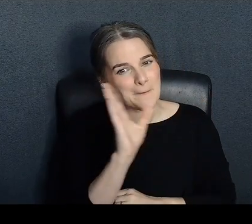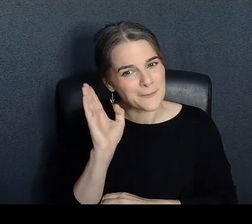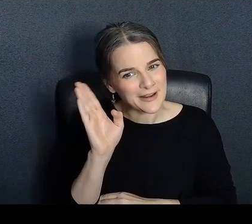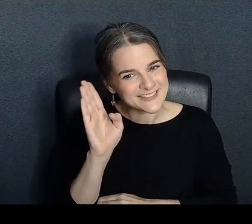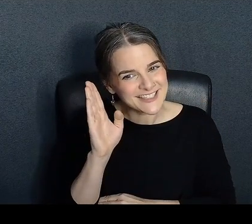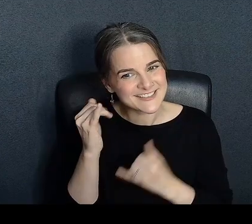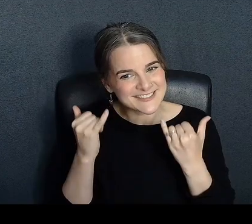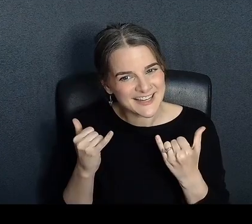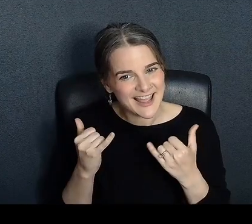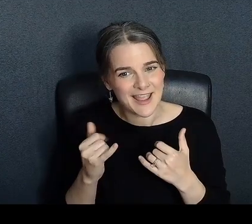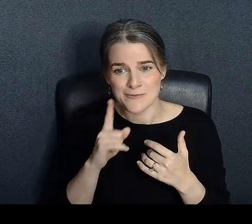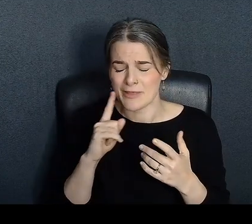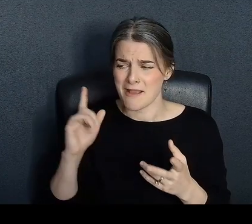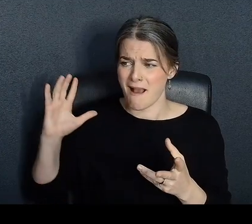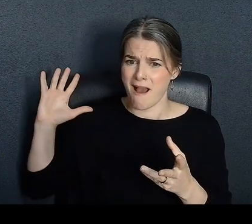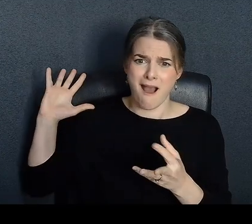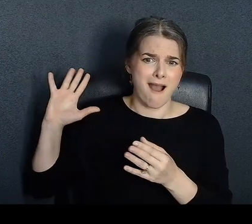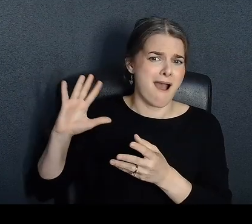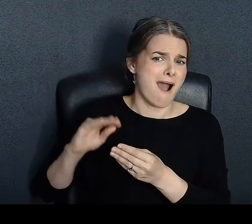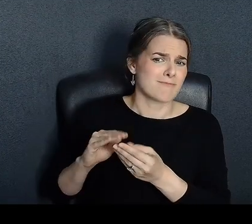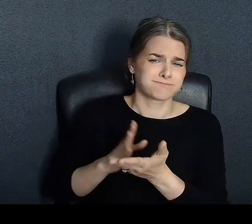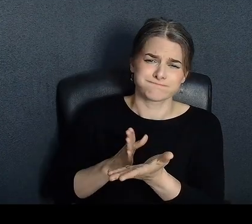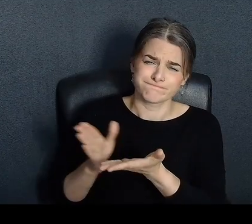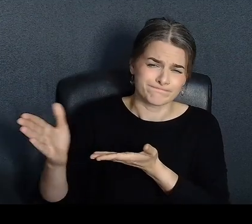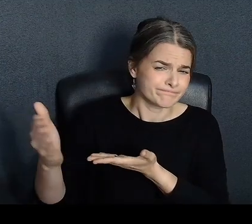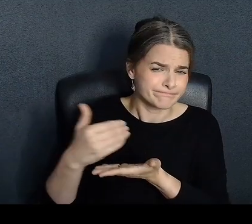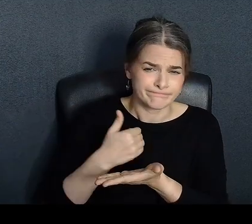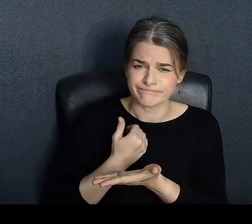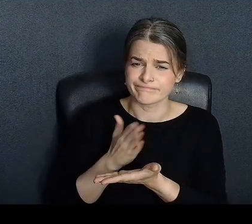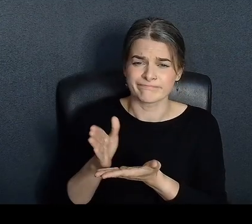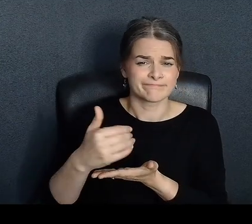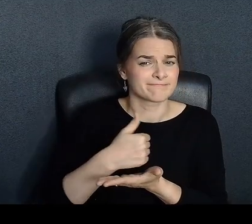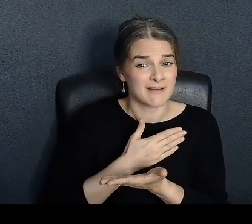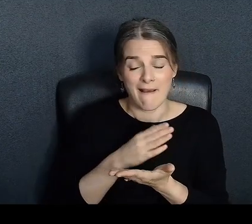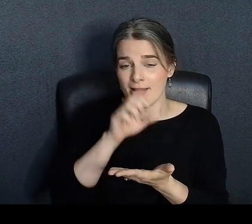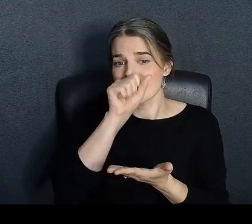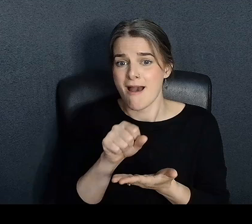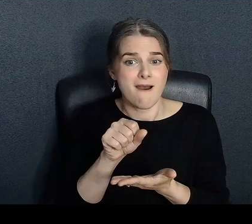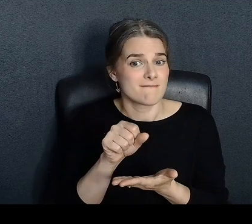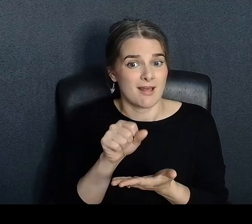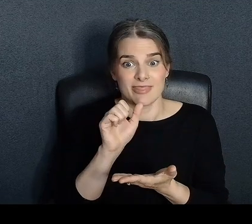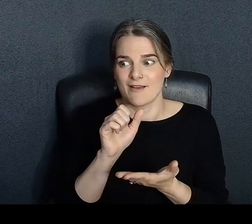It was very comprehensive and I love the flow and it was great. If you could also, our participants,